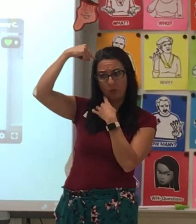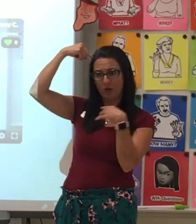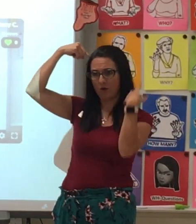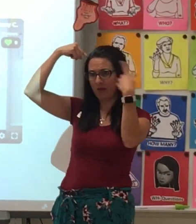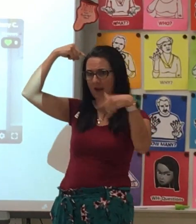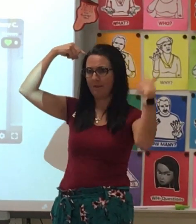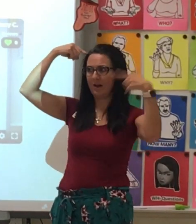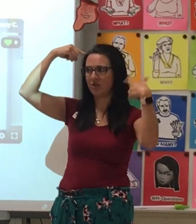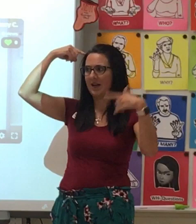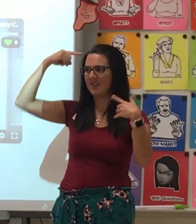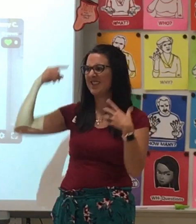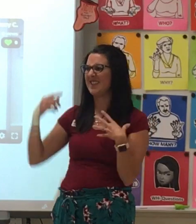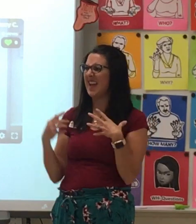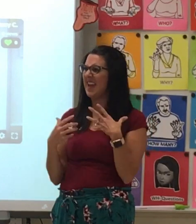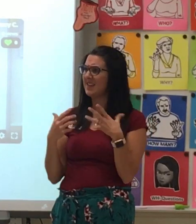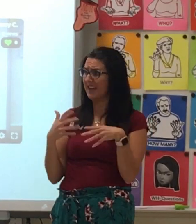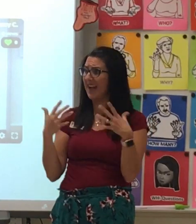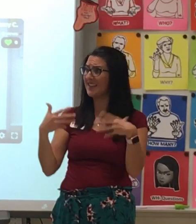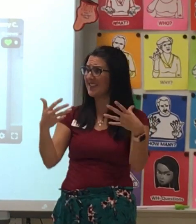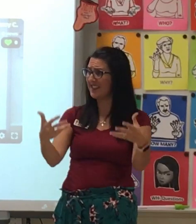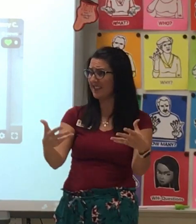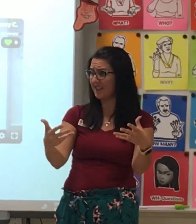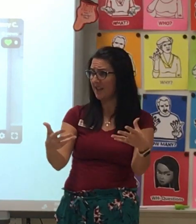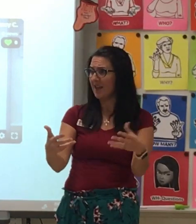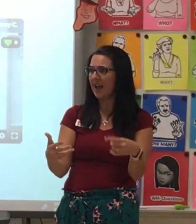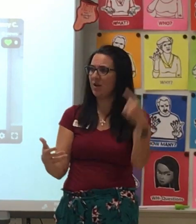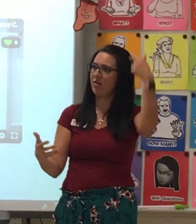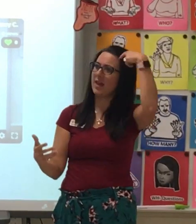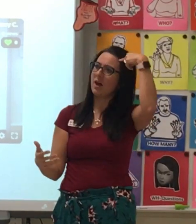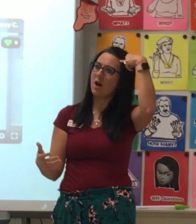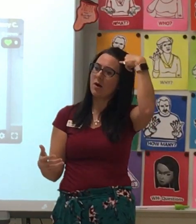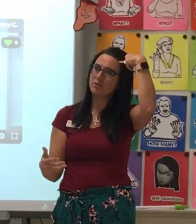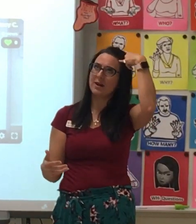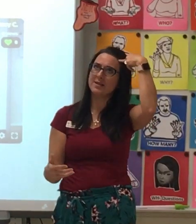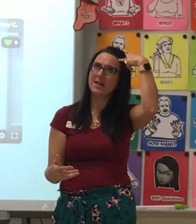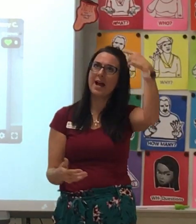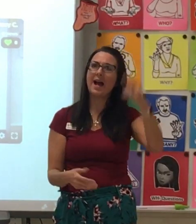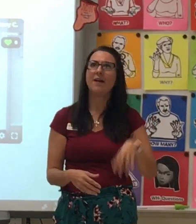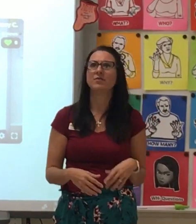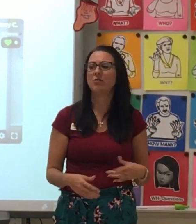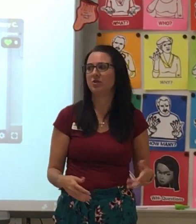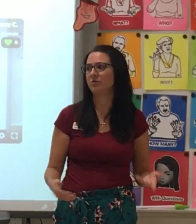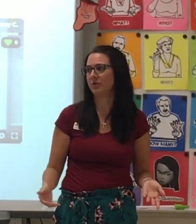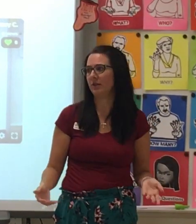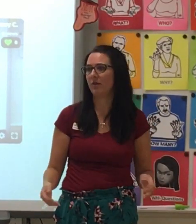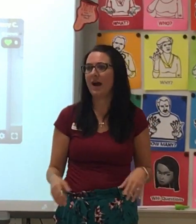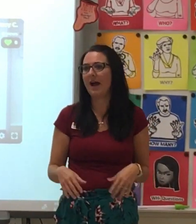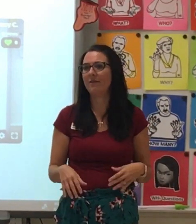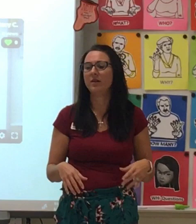Keep that in mind when you're thinking about trying to sign a sentence and you think Oh I want to say.